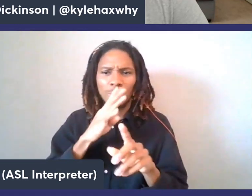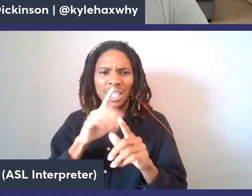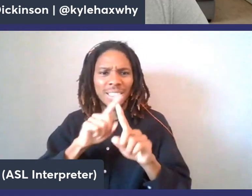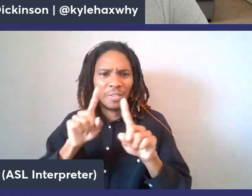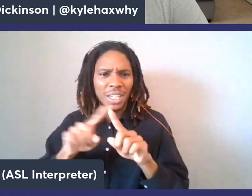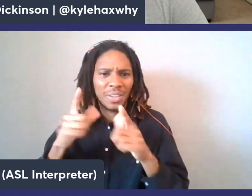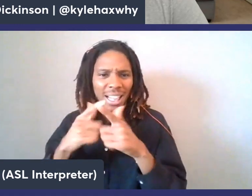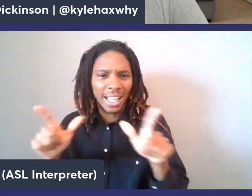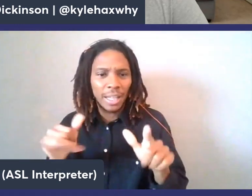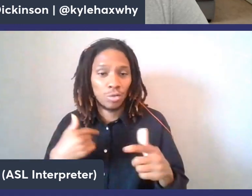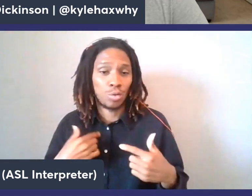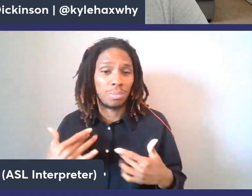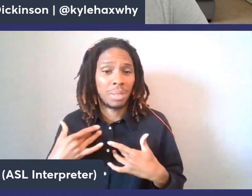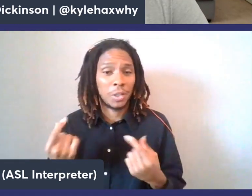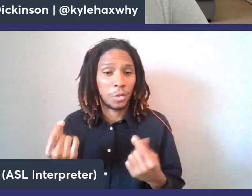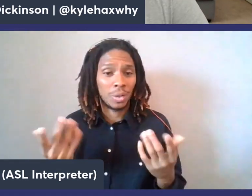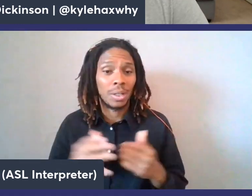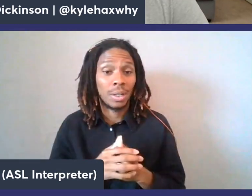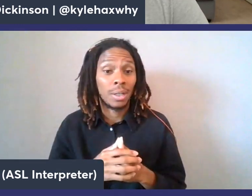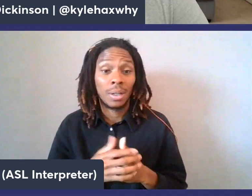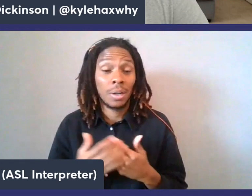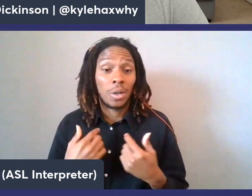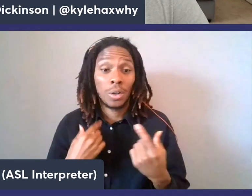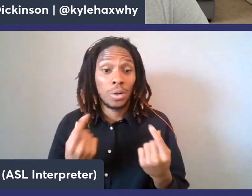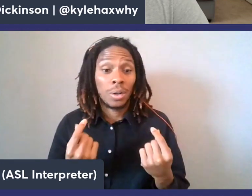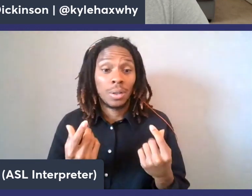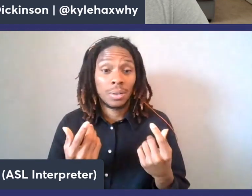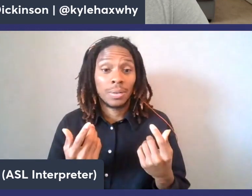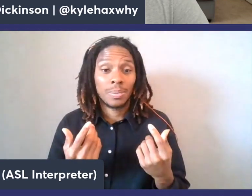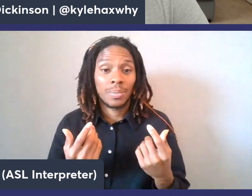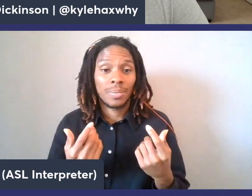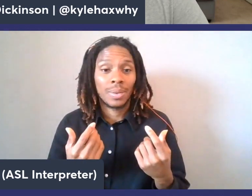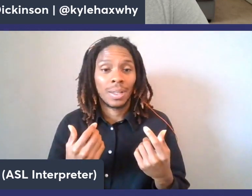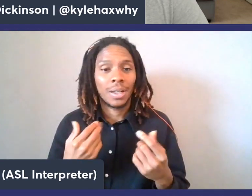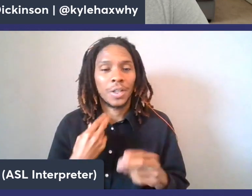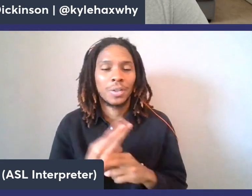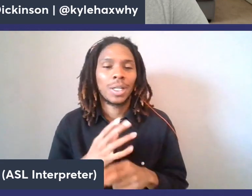and what we do is we use a very cool system.